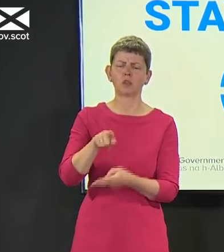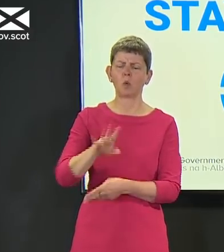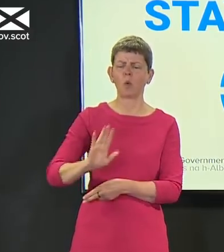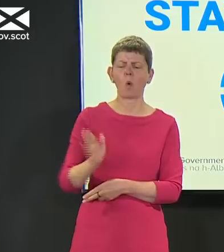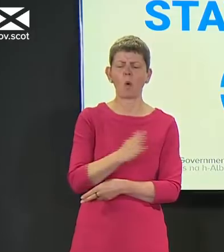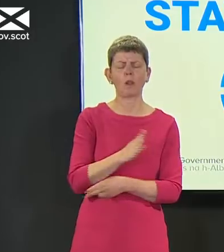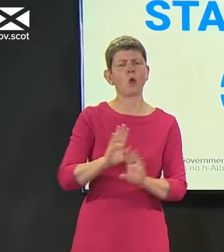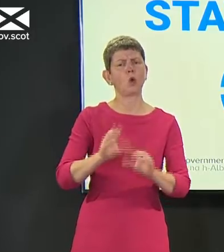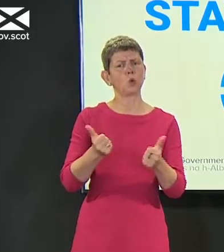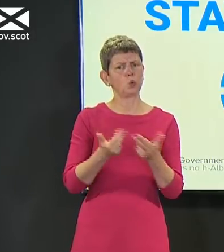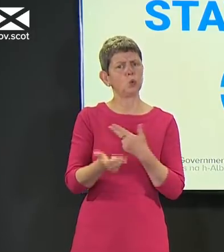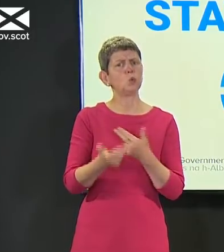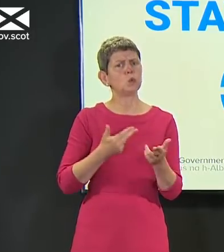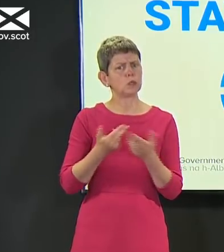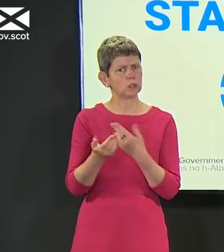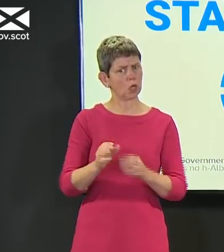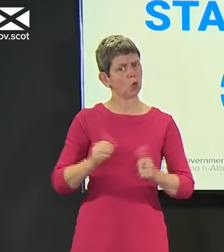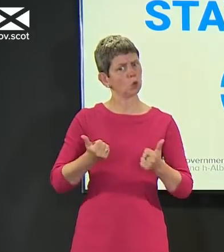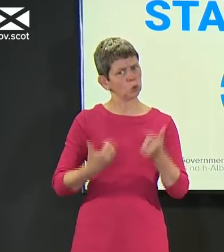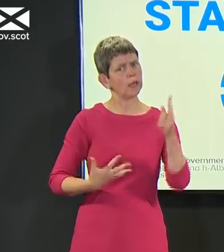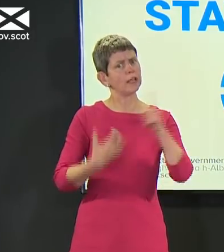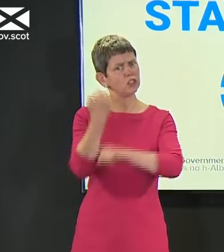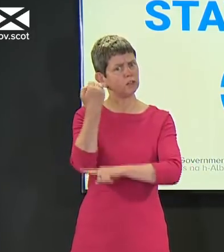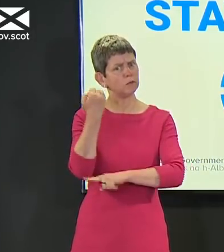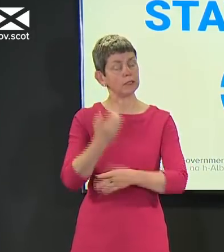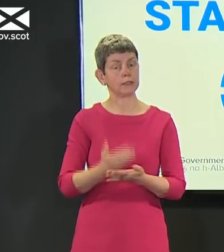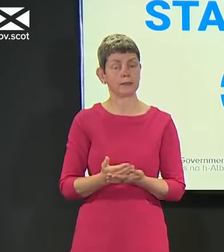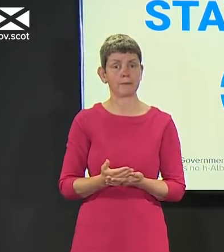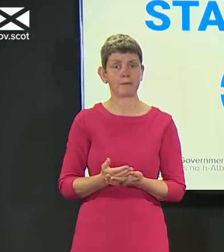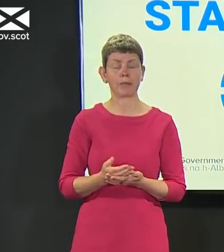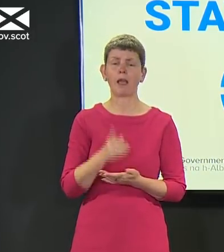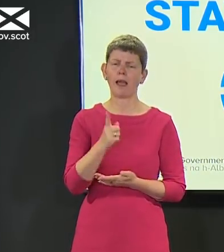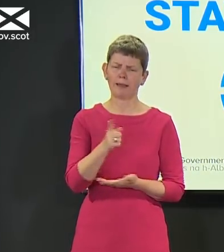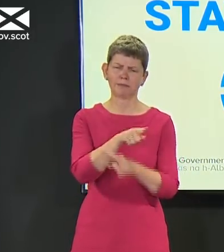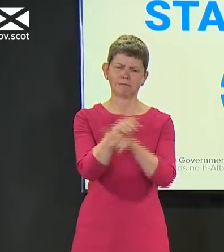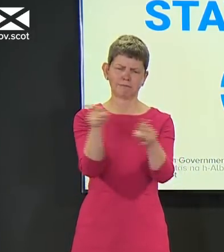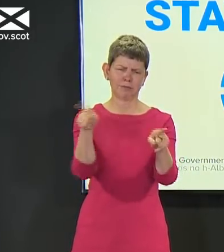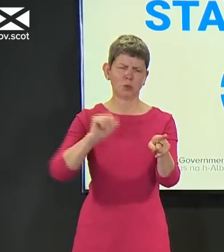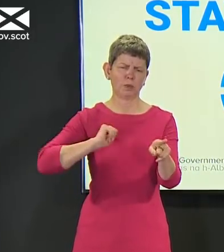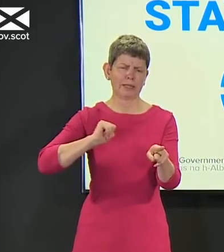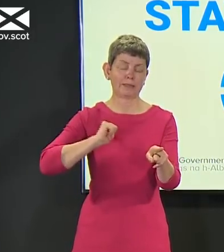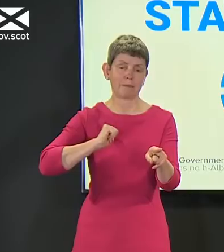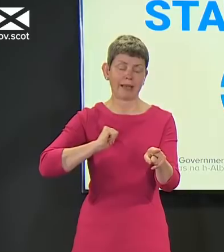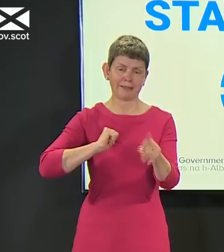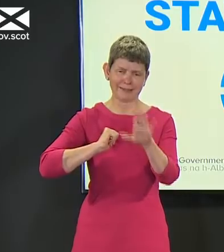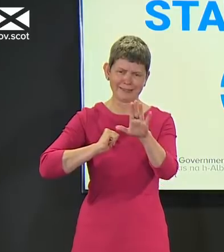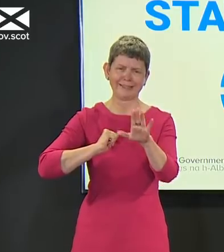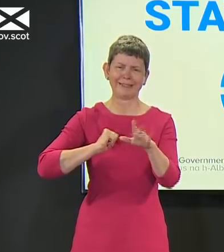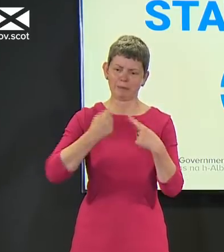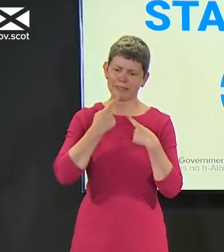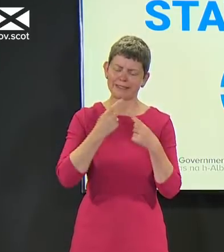progress that said and you would expect me to say this we do still need to be cautious we can see